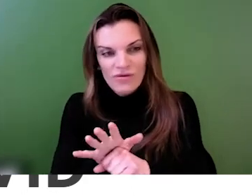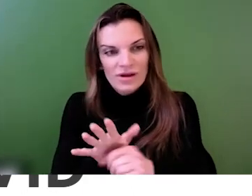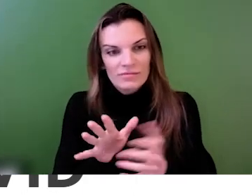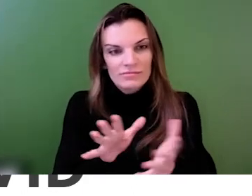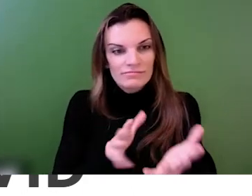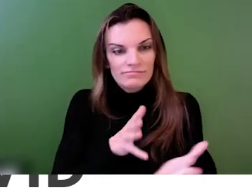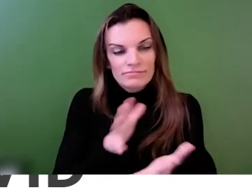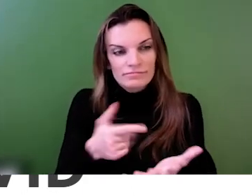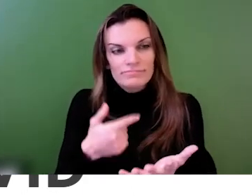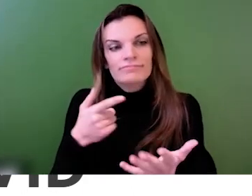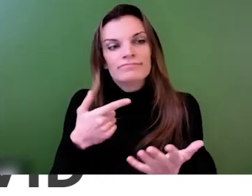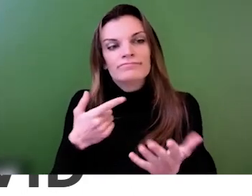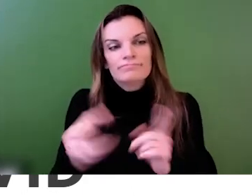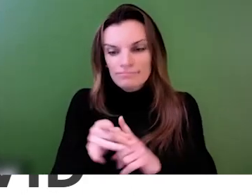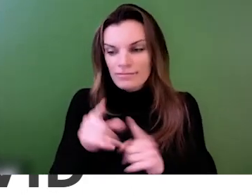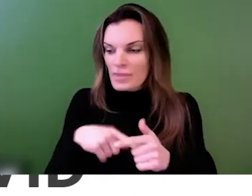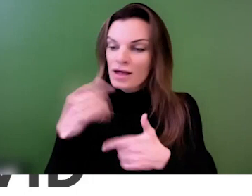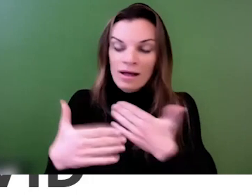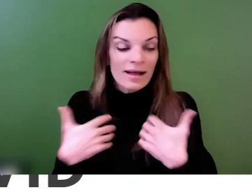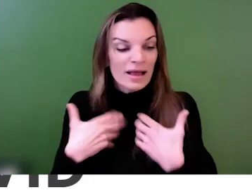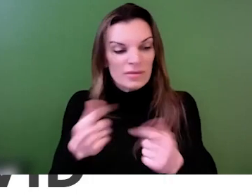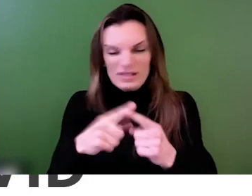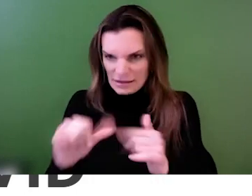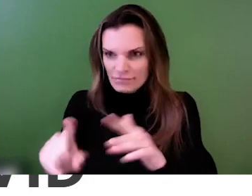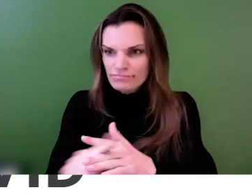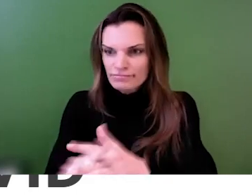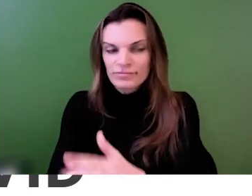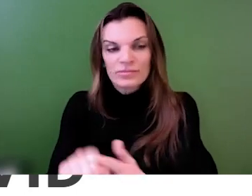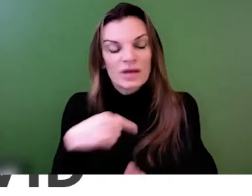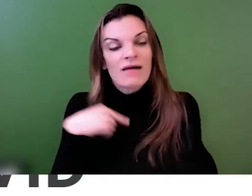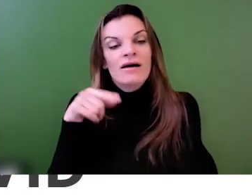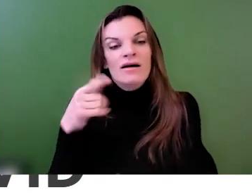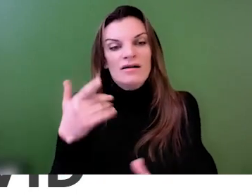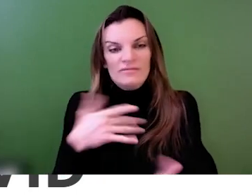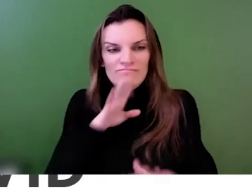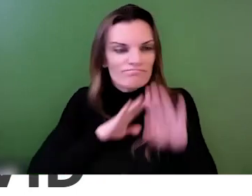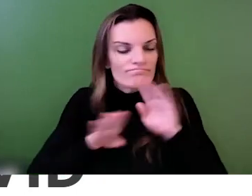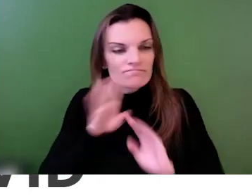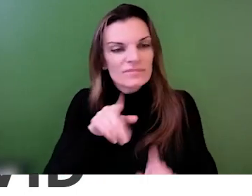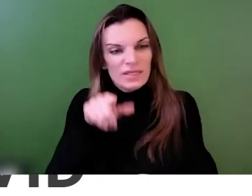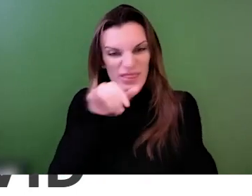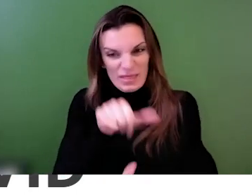saver for me was being able to find other people that were going through a similar experience. And being able to